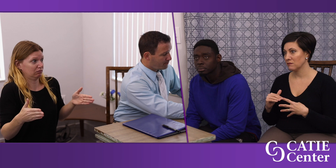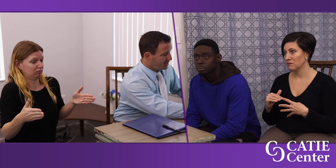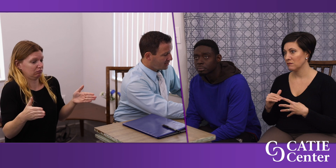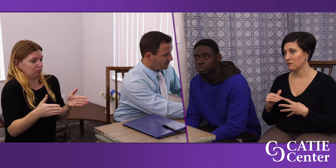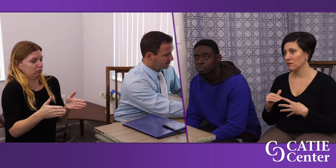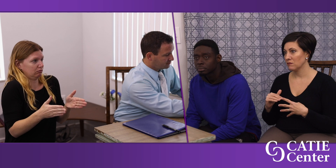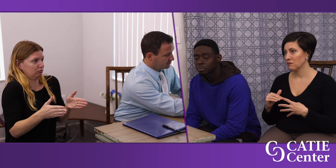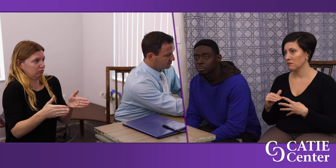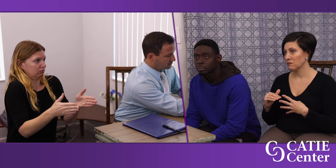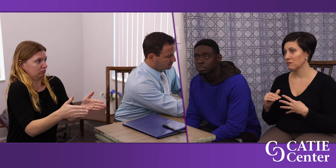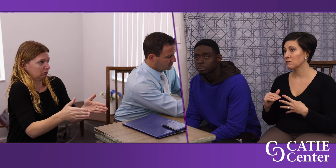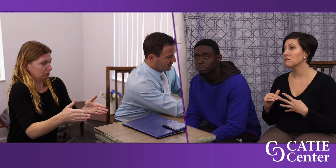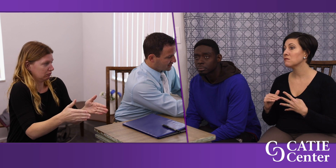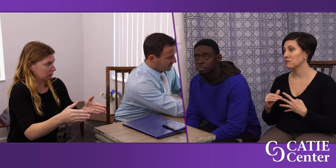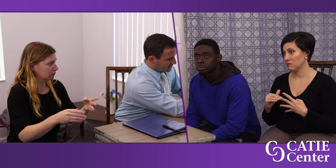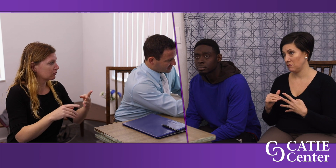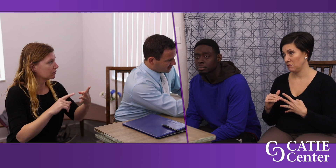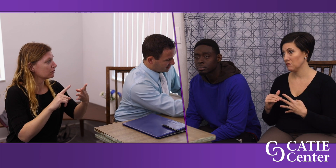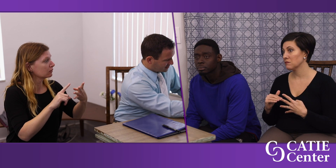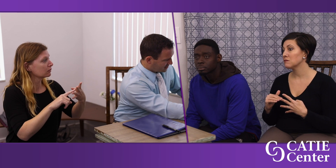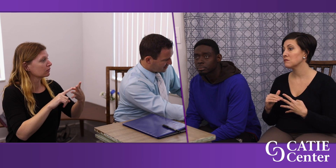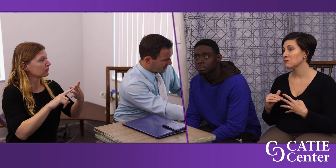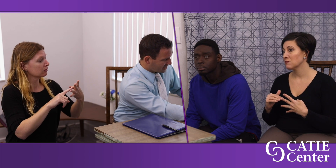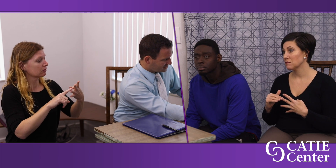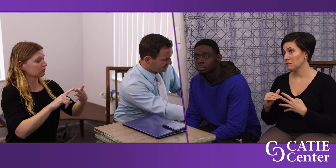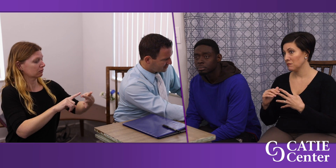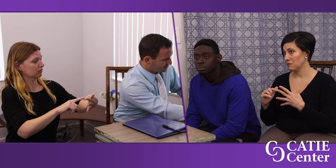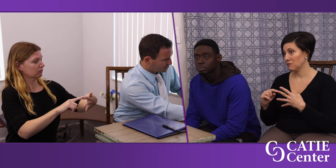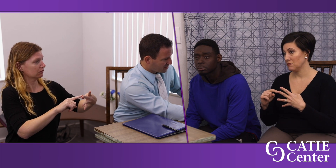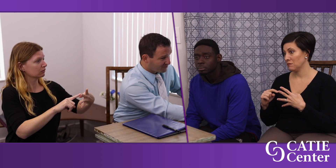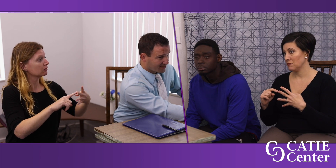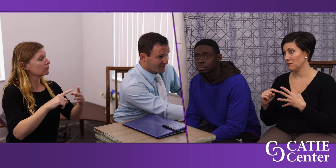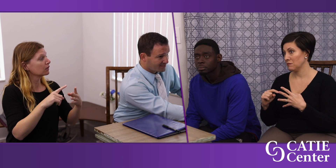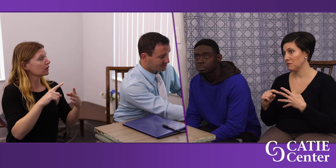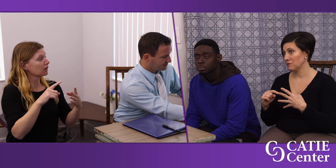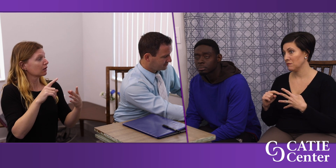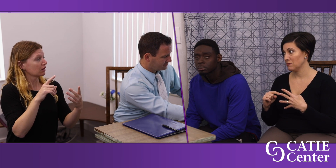B) can't see the traffic ahead